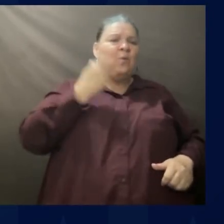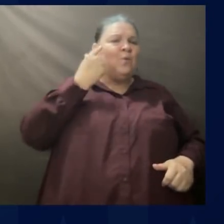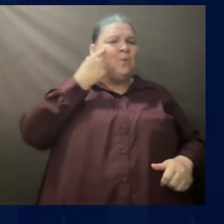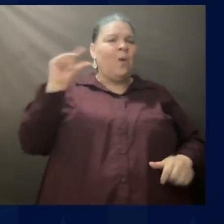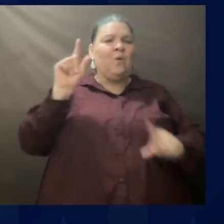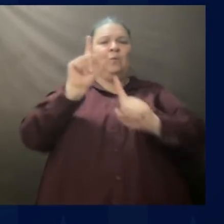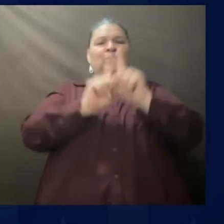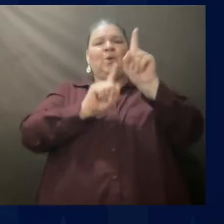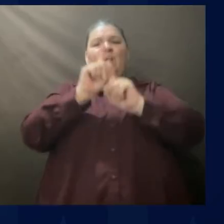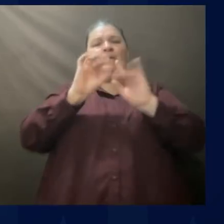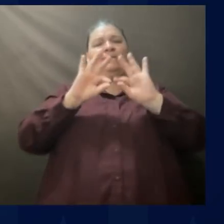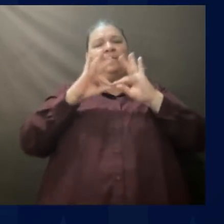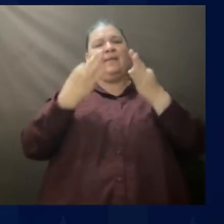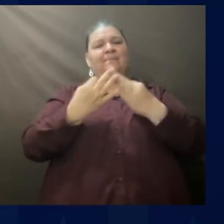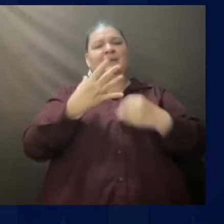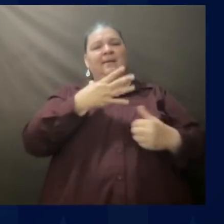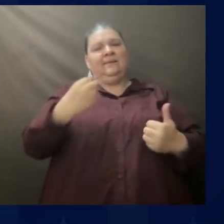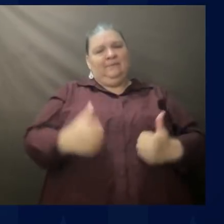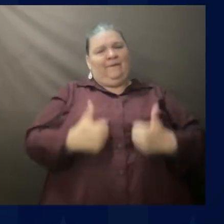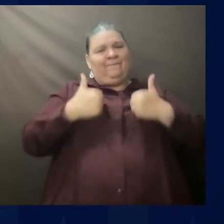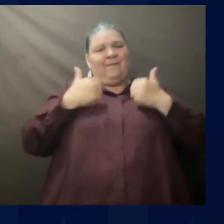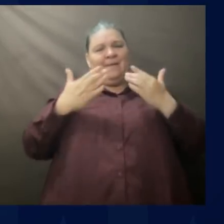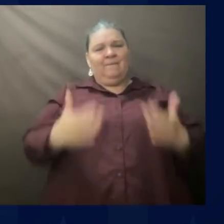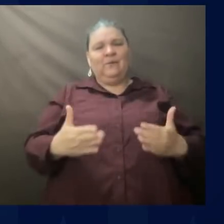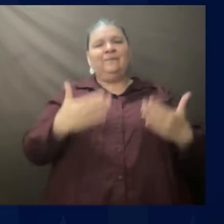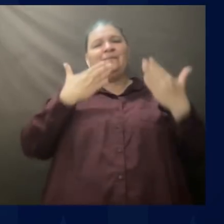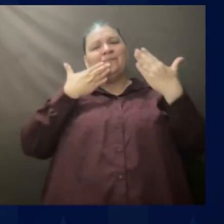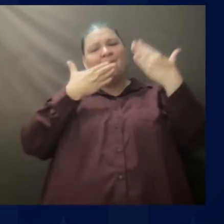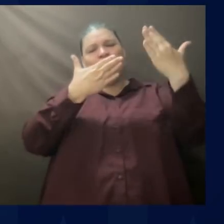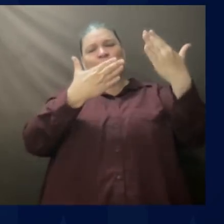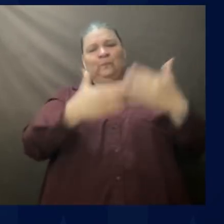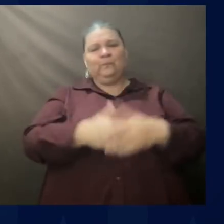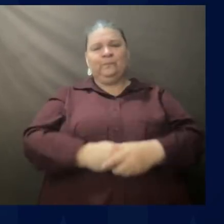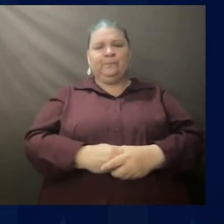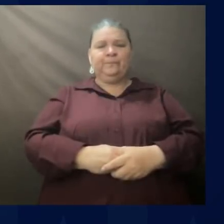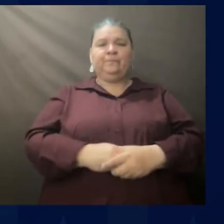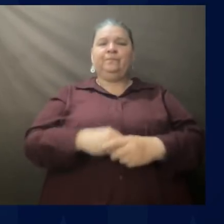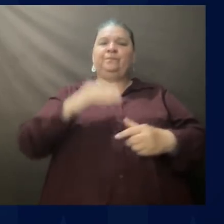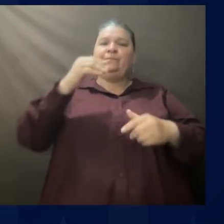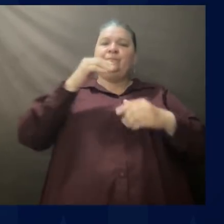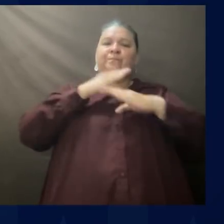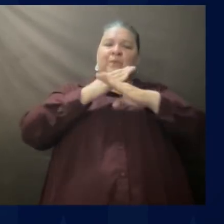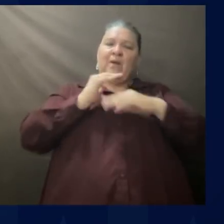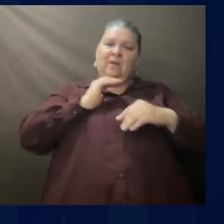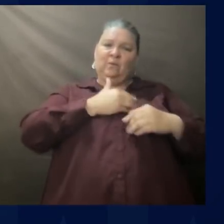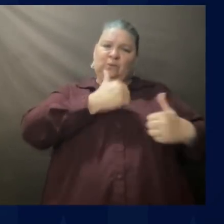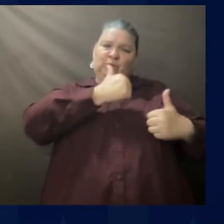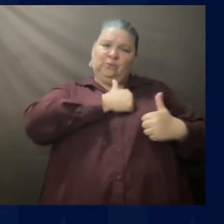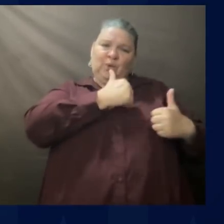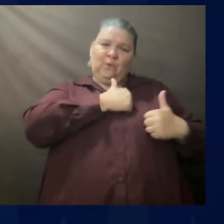And please, God, protect our troops. God bless America and all of you. Thank you.